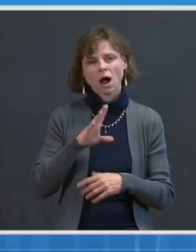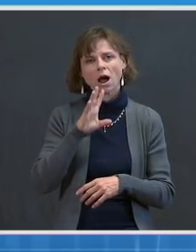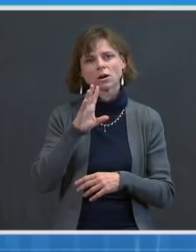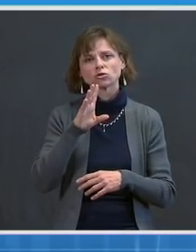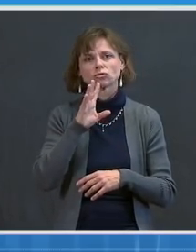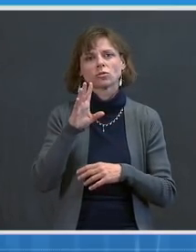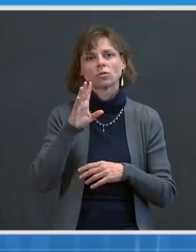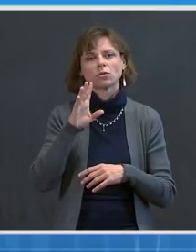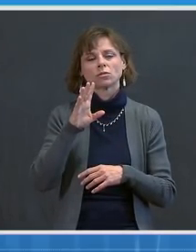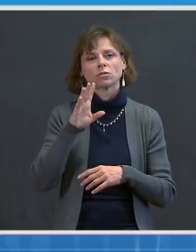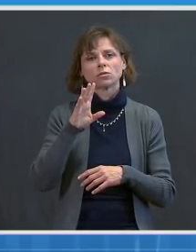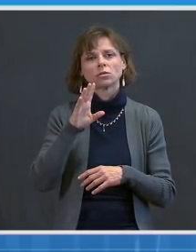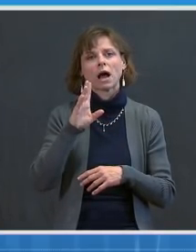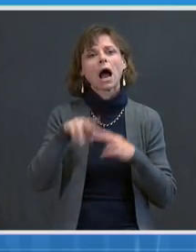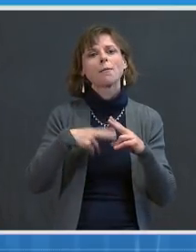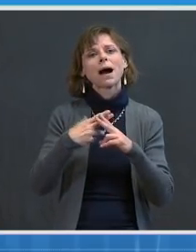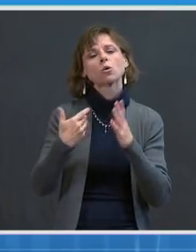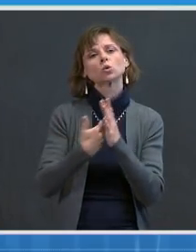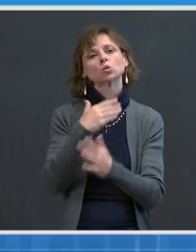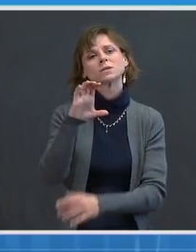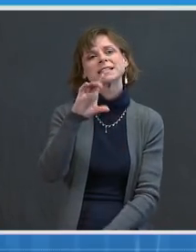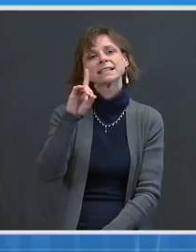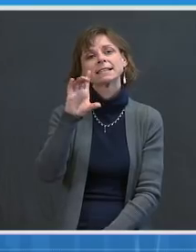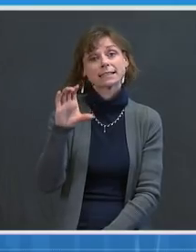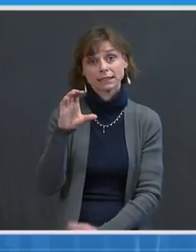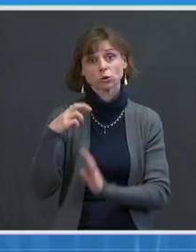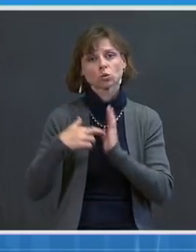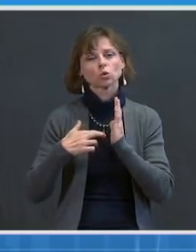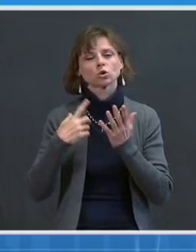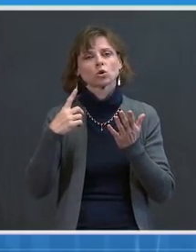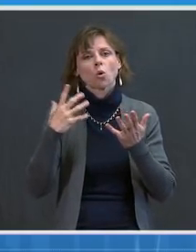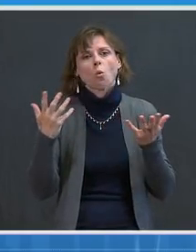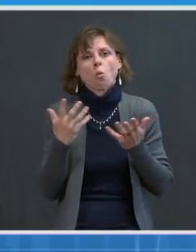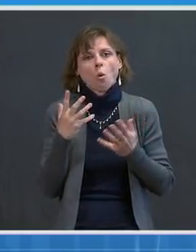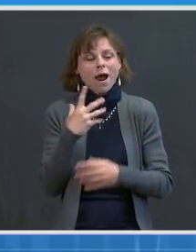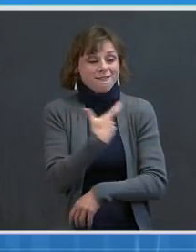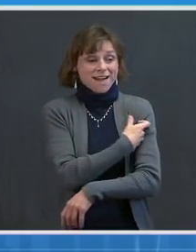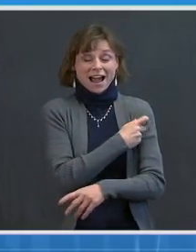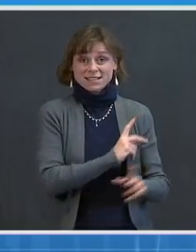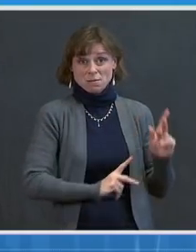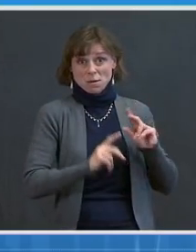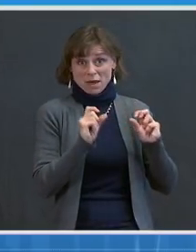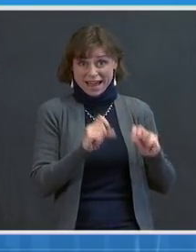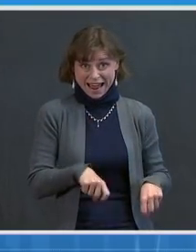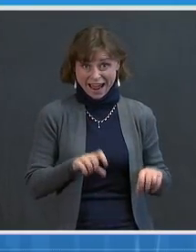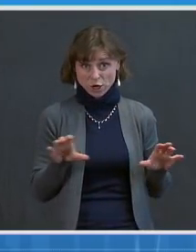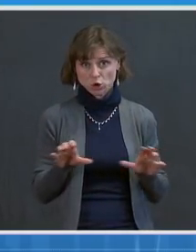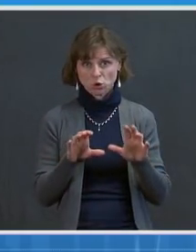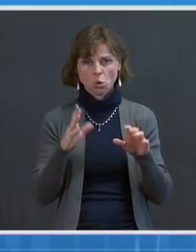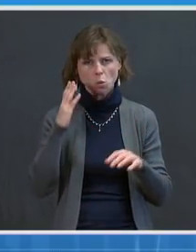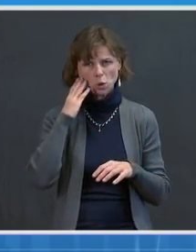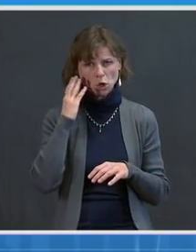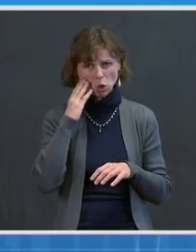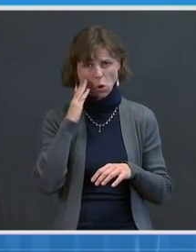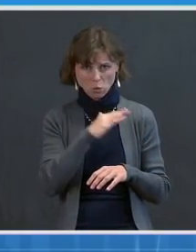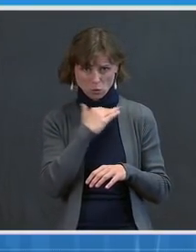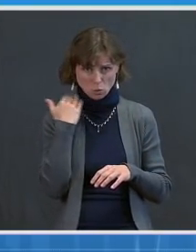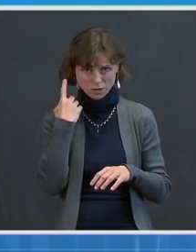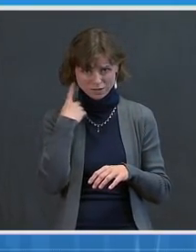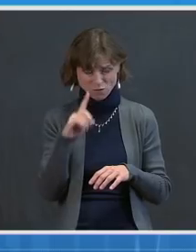on what vaccinated people can do. We know that the risk of infection during air travel is low when everyone is wearing a mask.